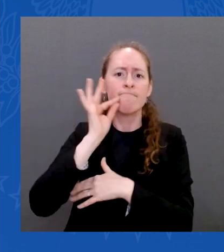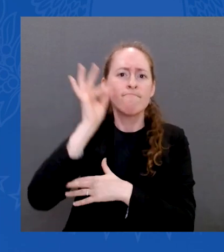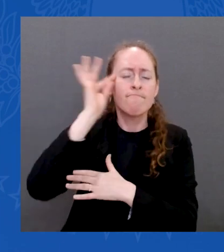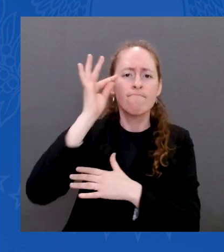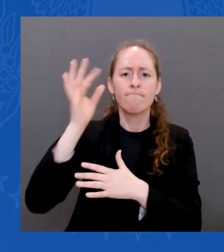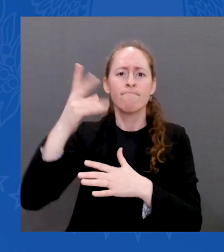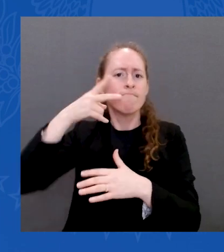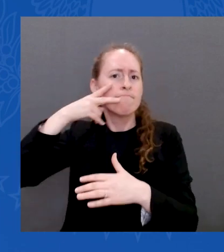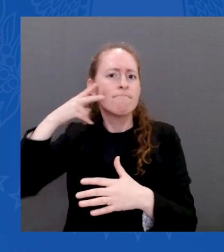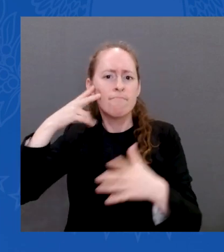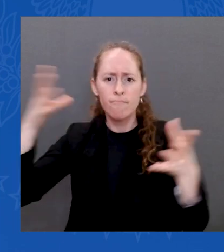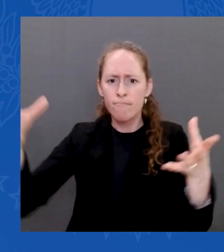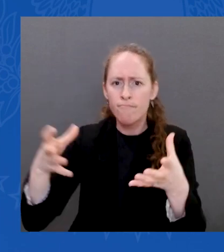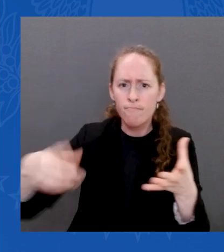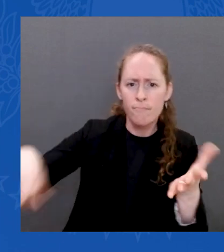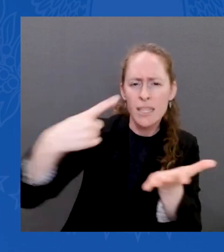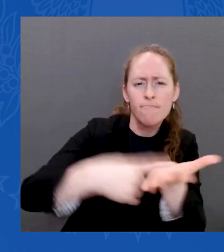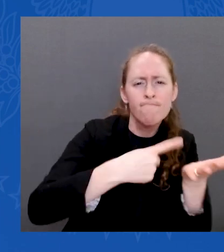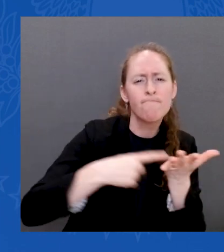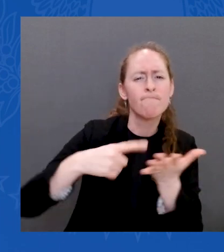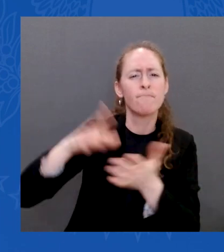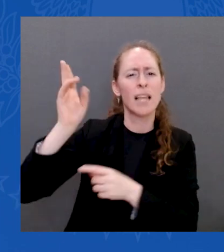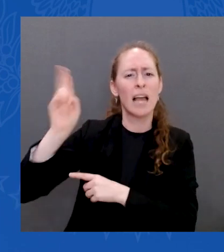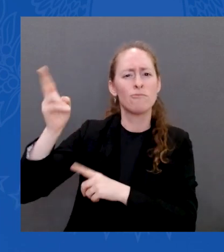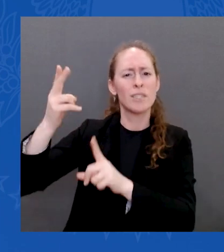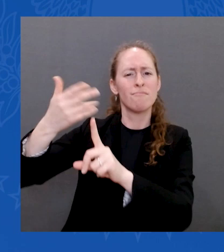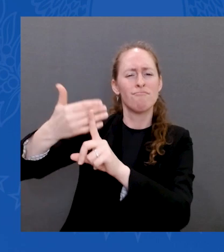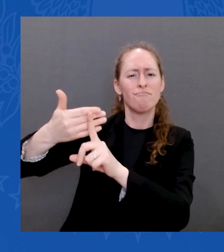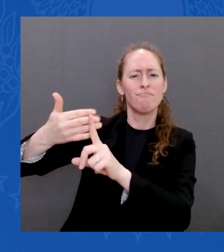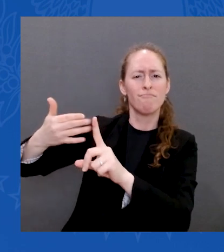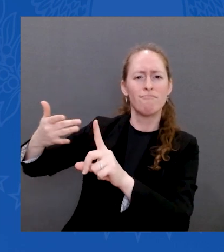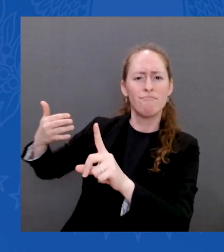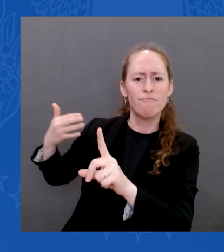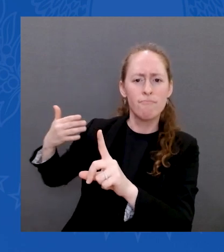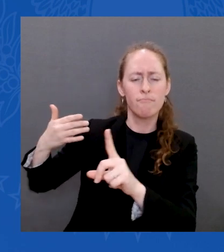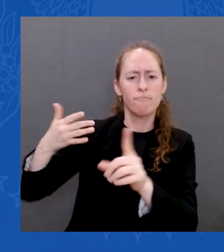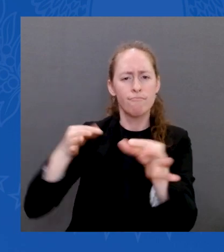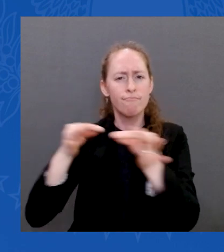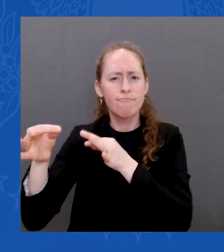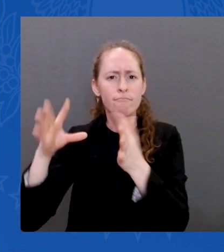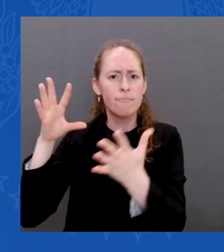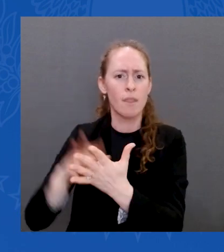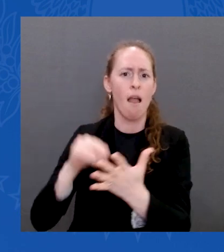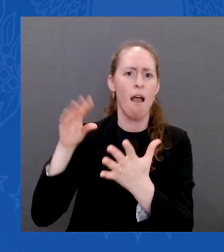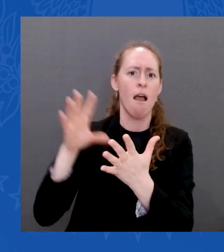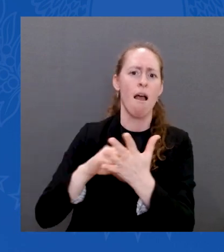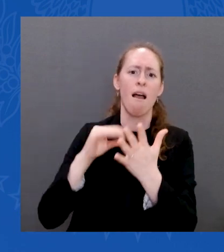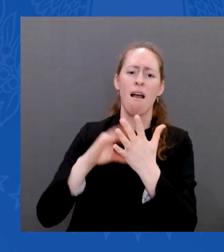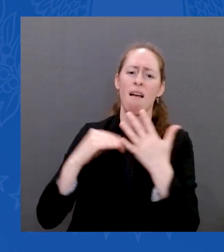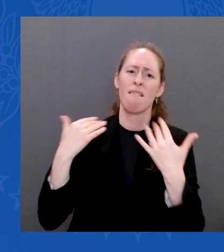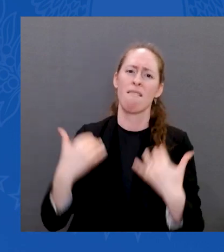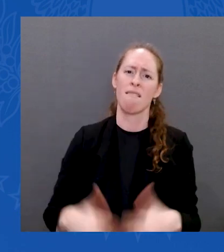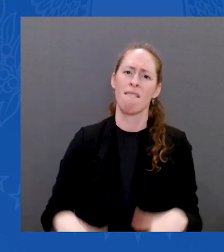And the stories go on and on. But I also know that what makes your work special